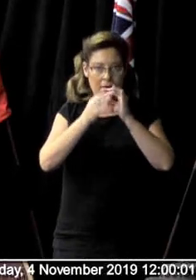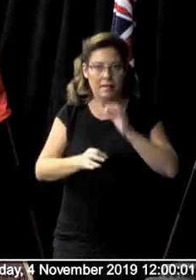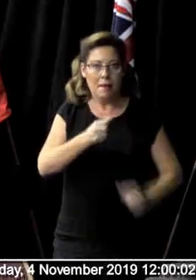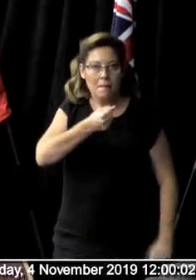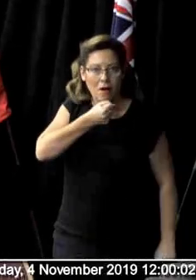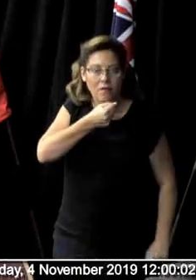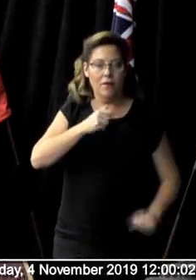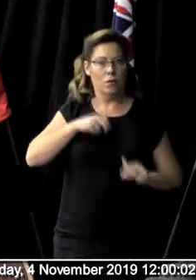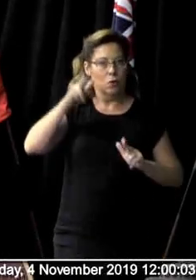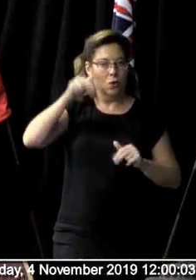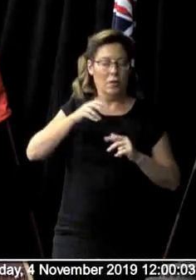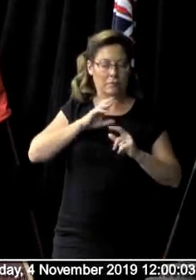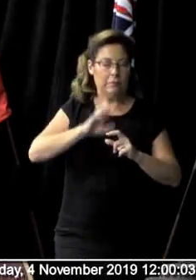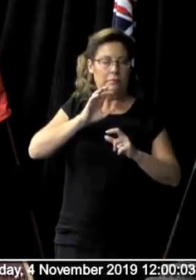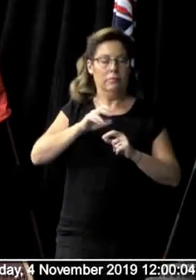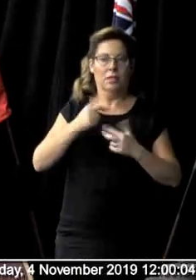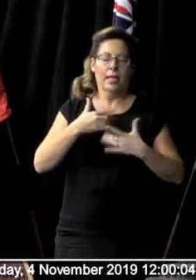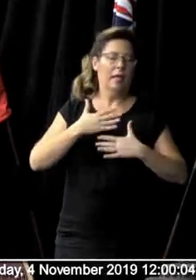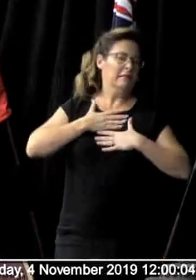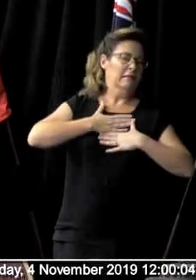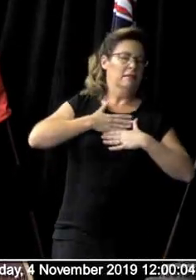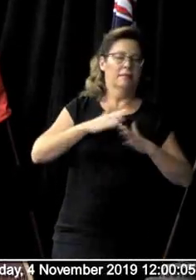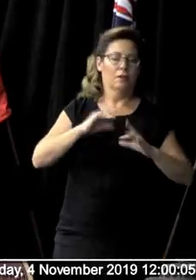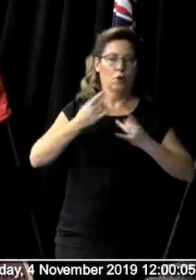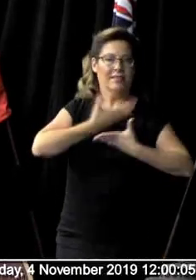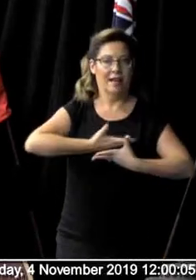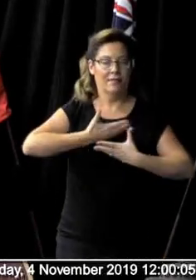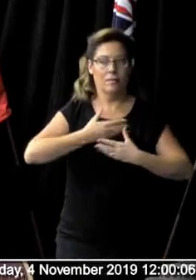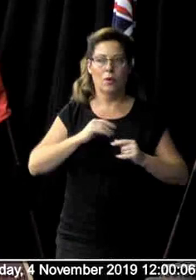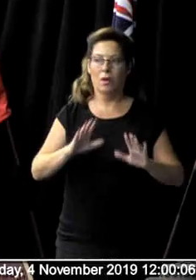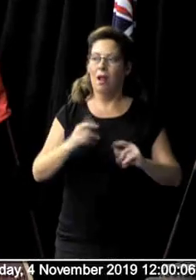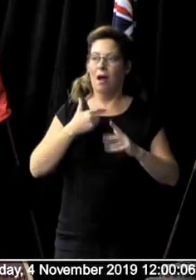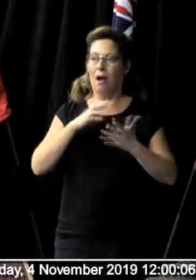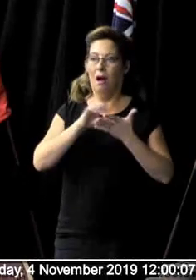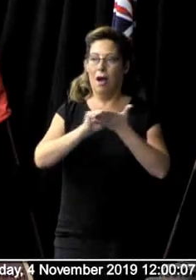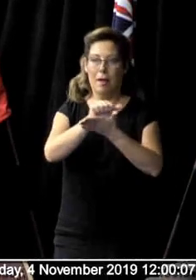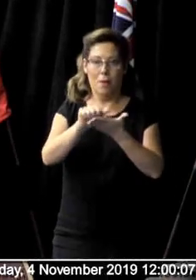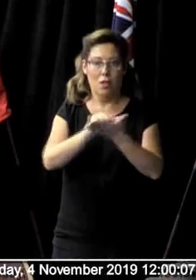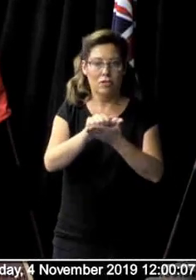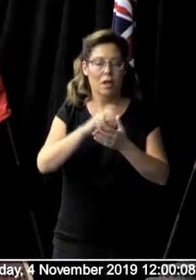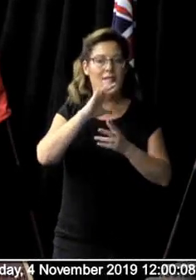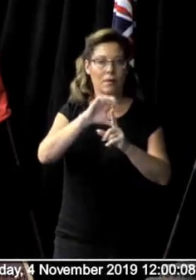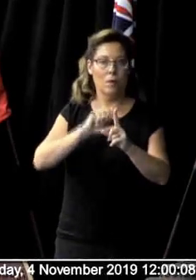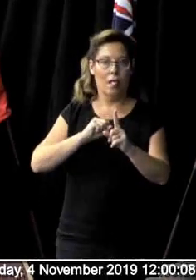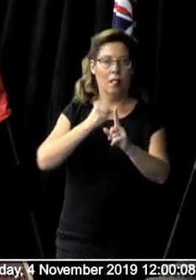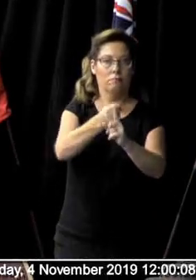We will do our very best to avoid making contact with the microphone because it does have a very strong sensory effect.